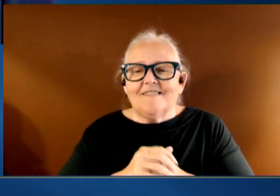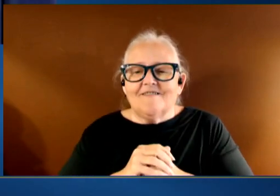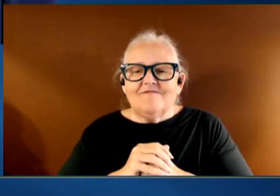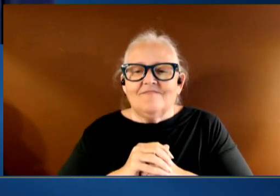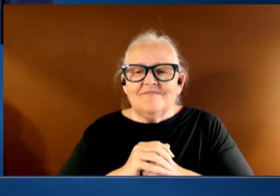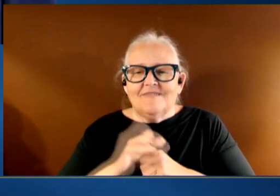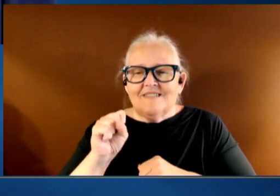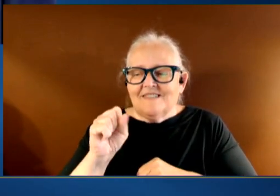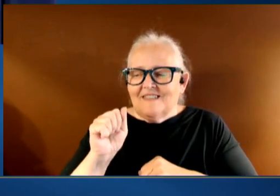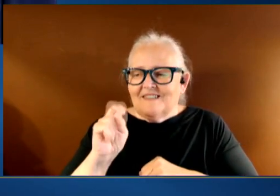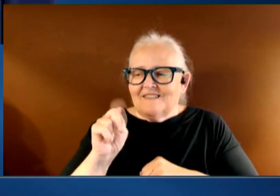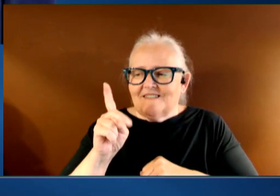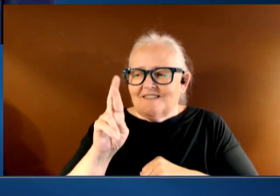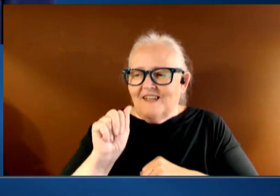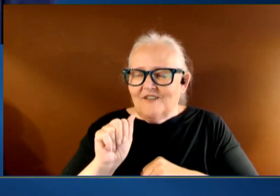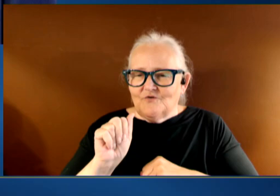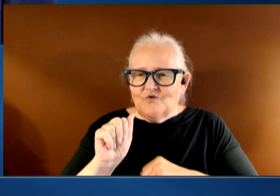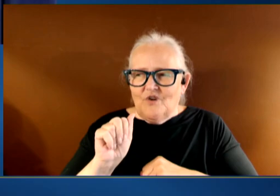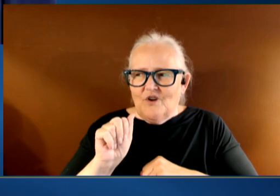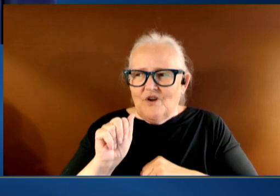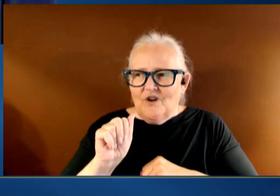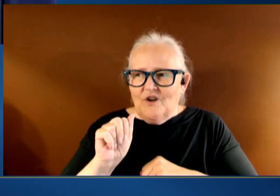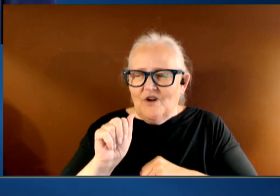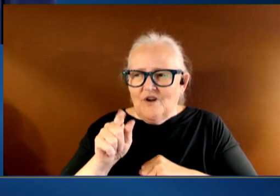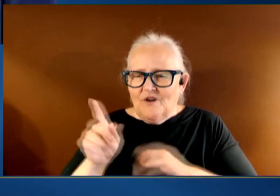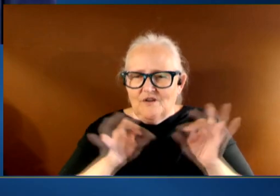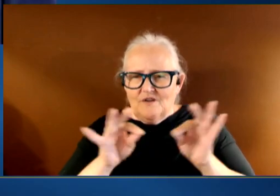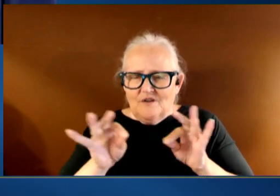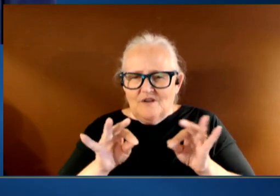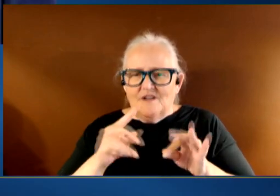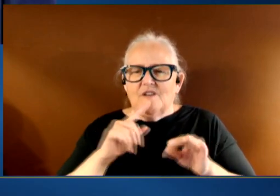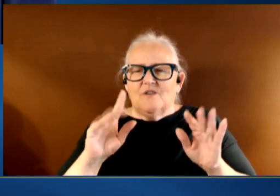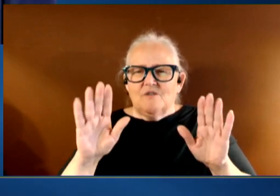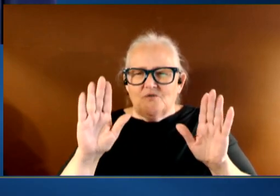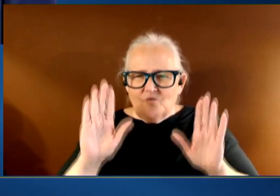Trimnell. She's done -- I think that's a great job [spelled phonetically], so 101 is a great site,